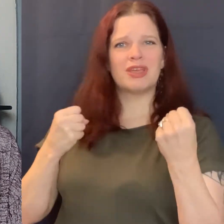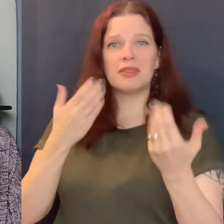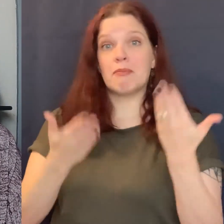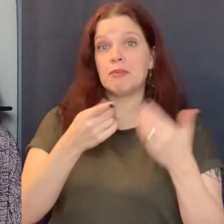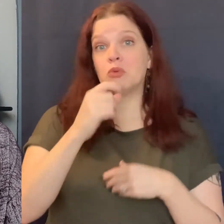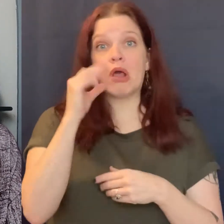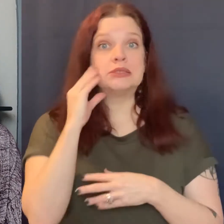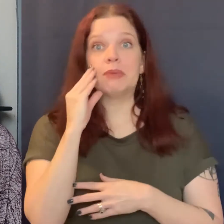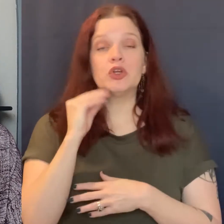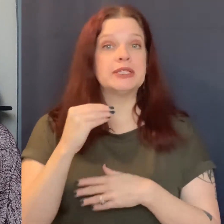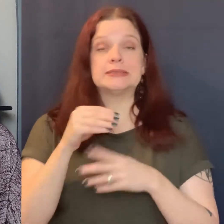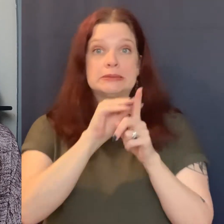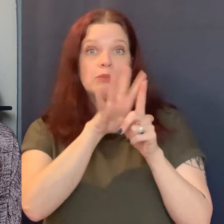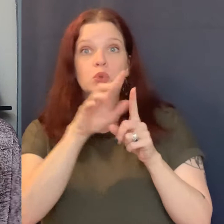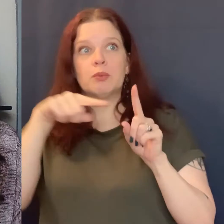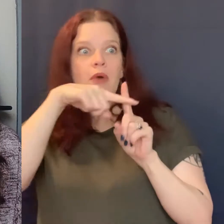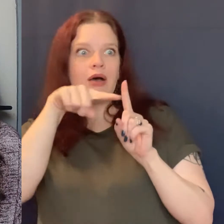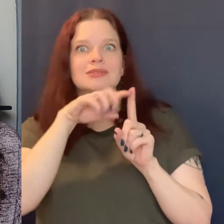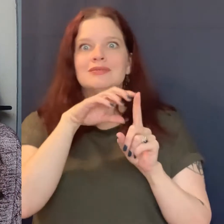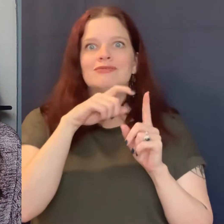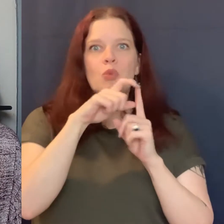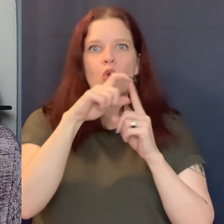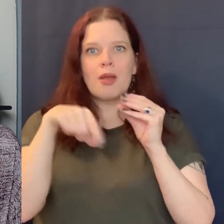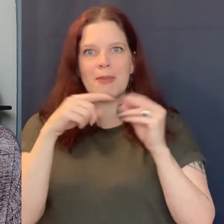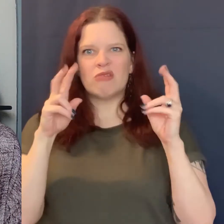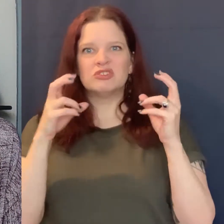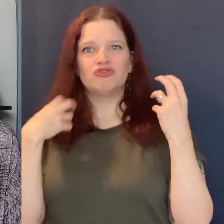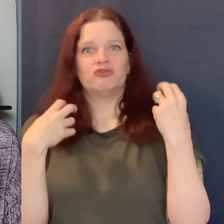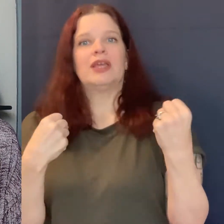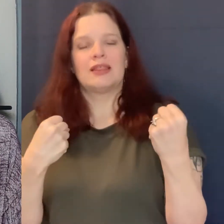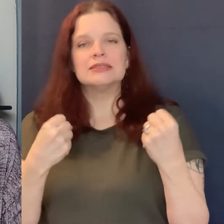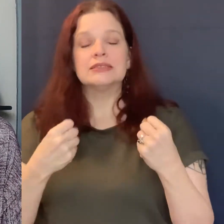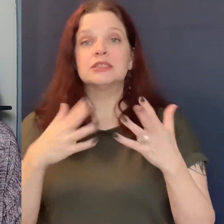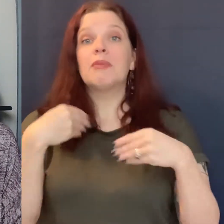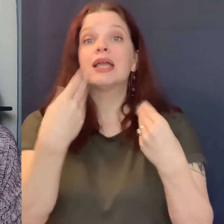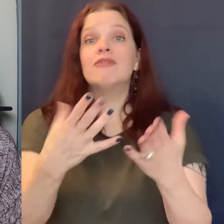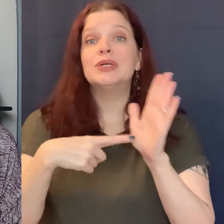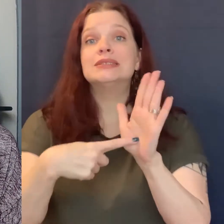Maybe that's not modeled a lot and you haven't had a lot of exposure to looking at things and the strengths, strengths based perspective.